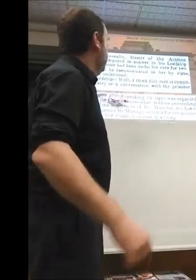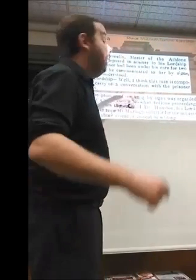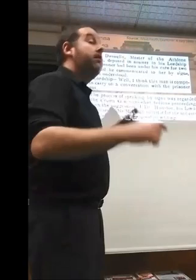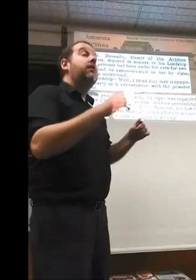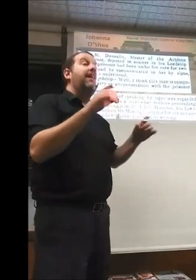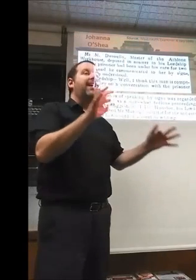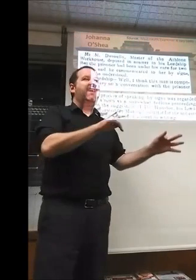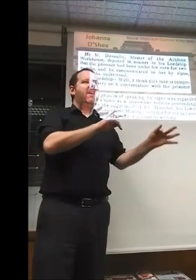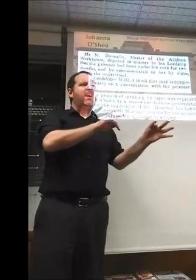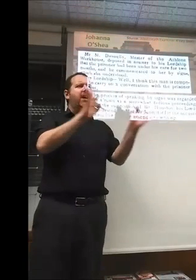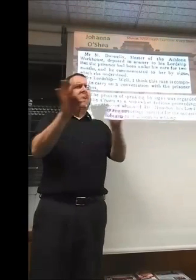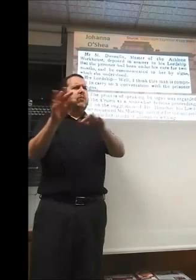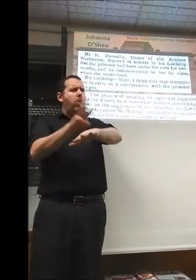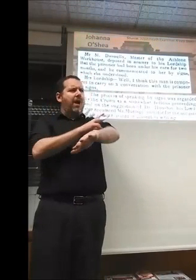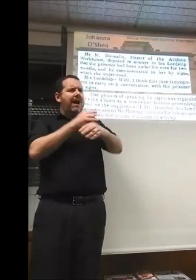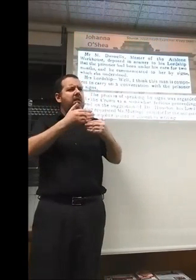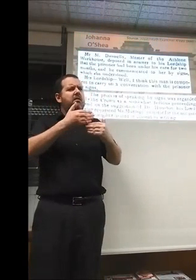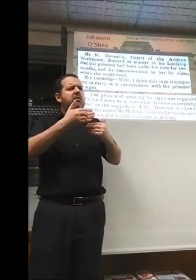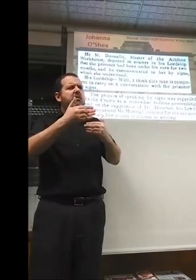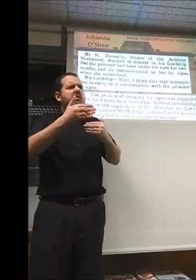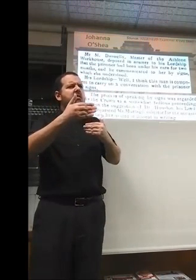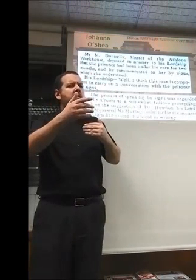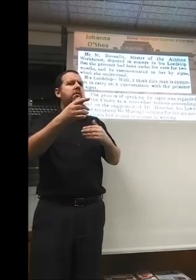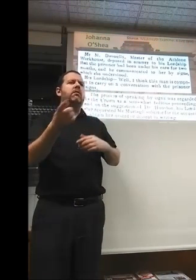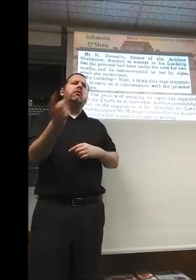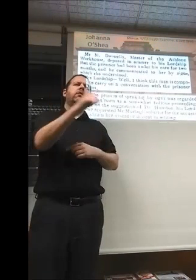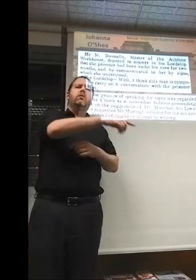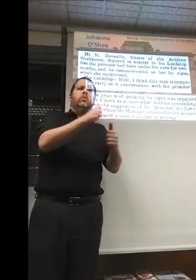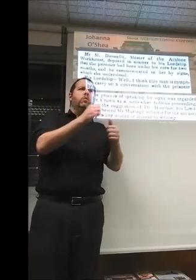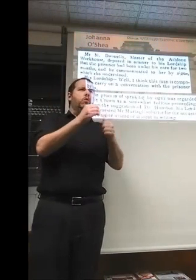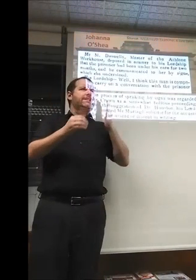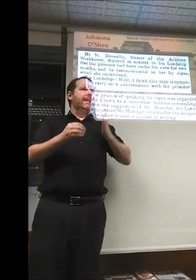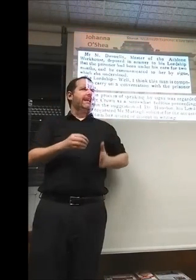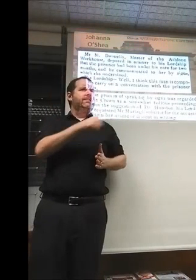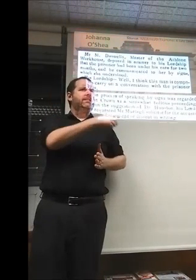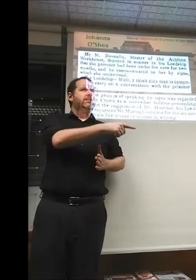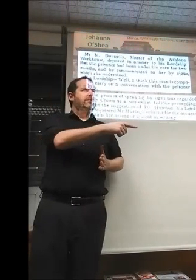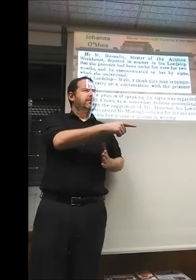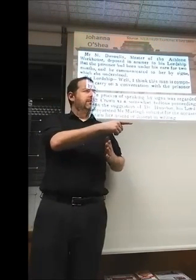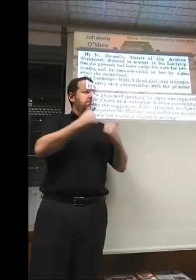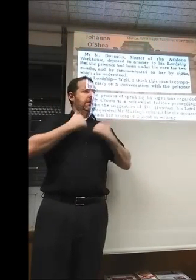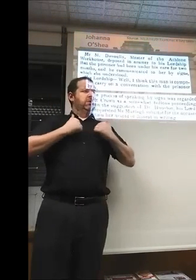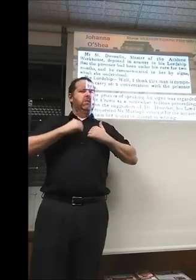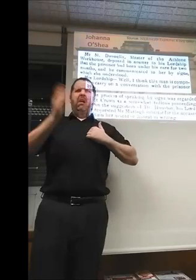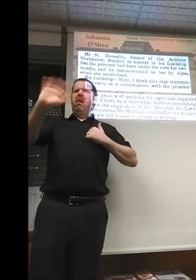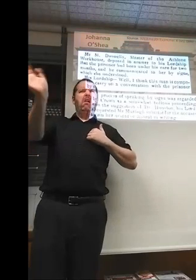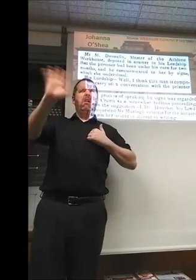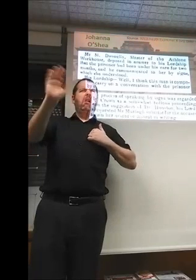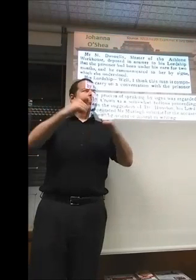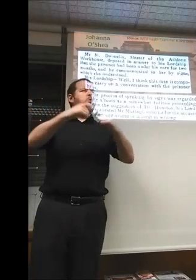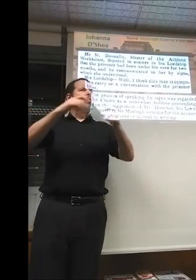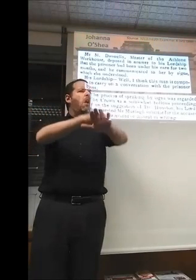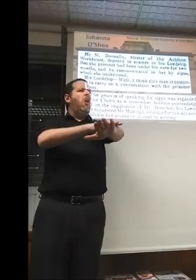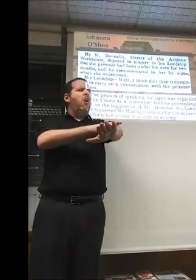Its near.. I think that it’s between Tullamore and...